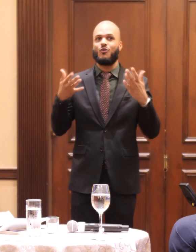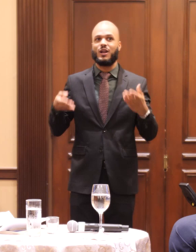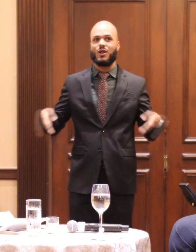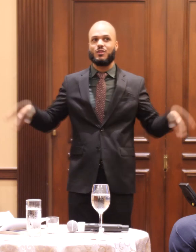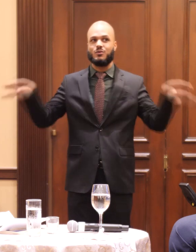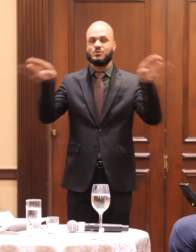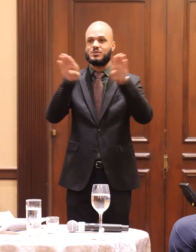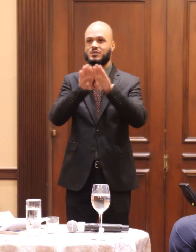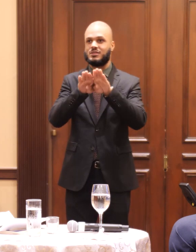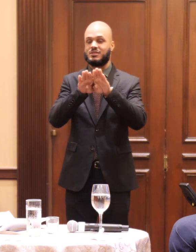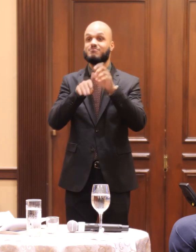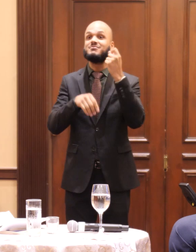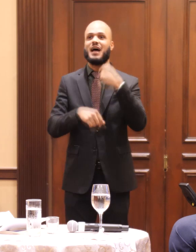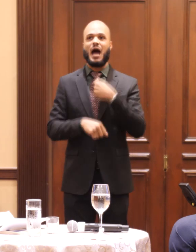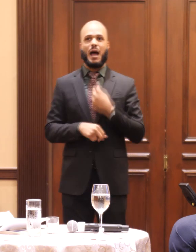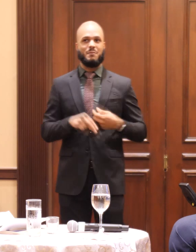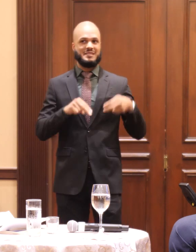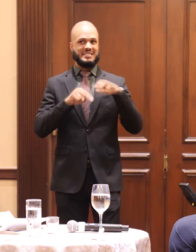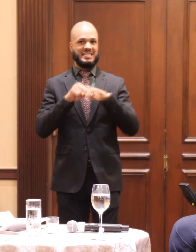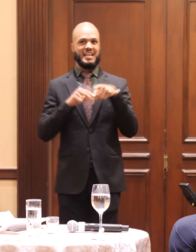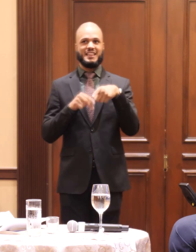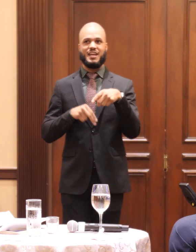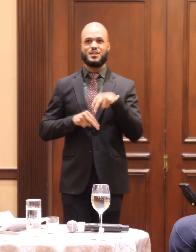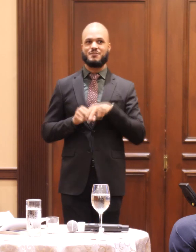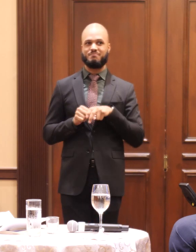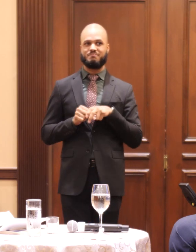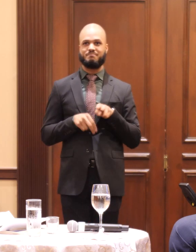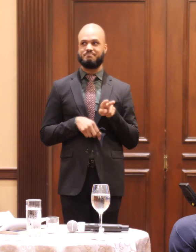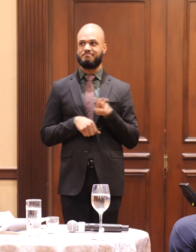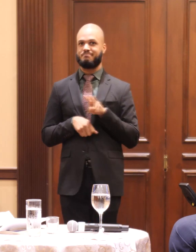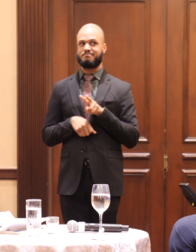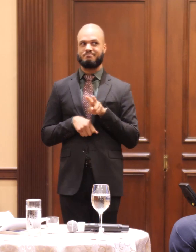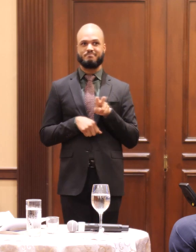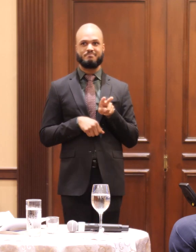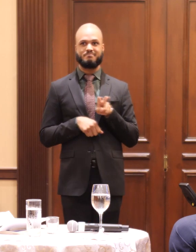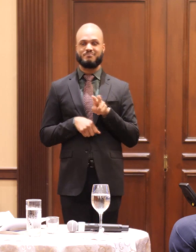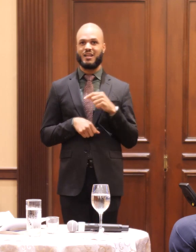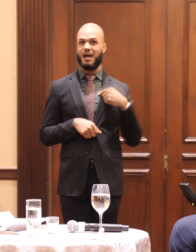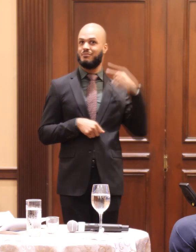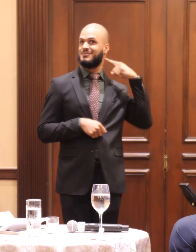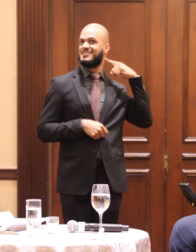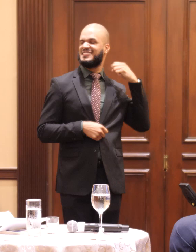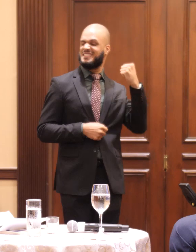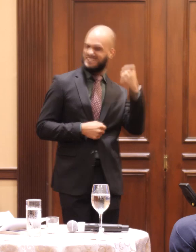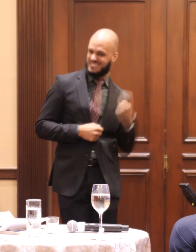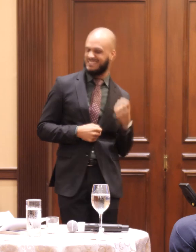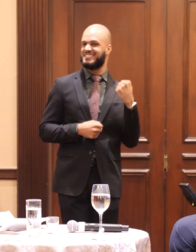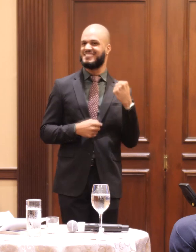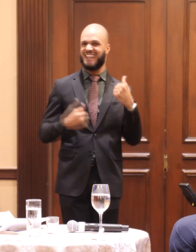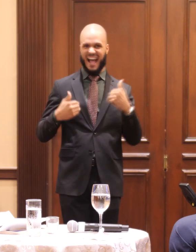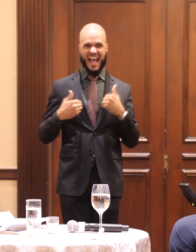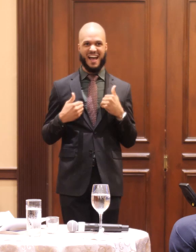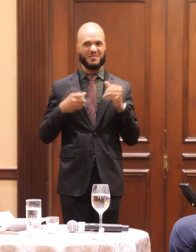So I'm sitting there like the cat that ate the canary thinking I got a shot here and and Lex was